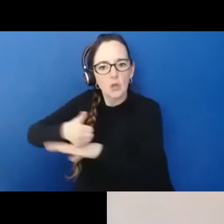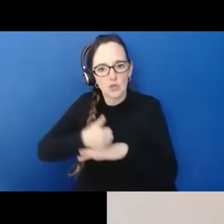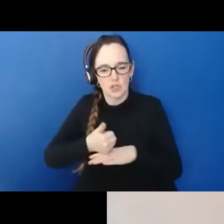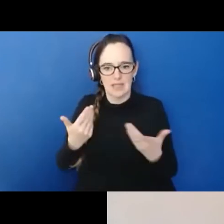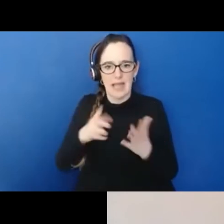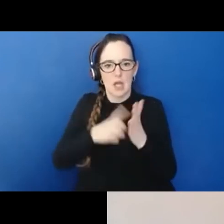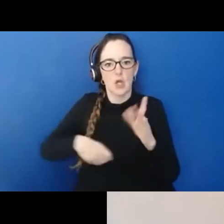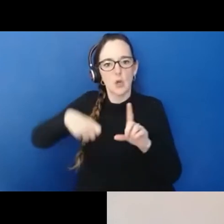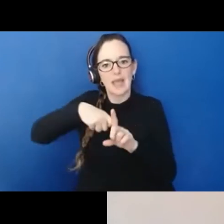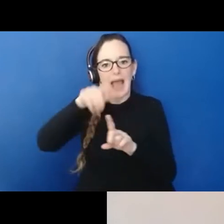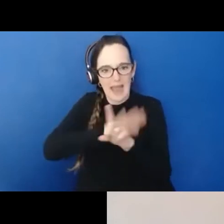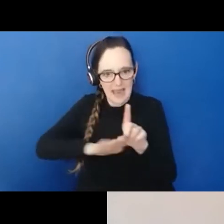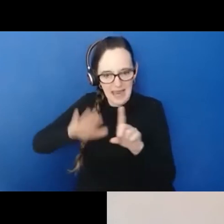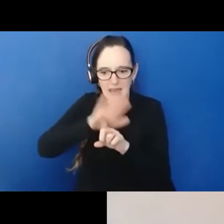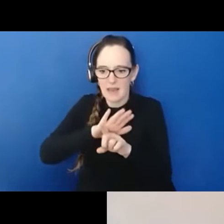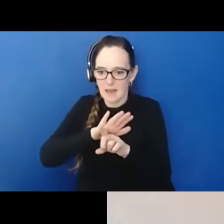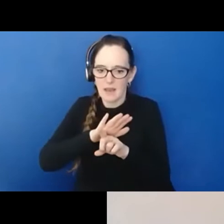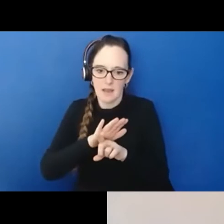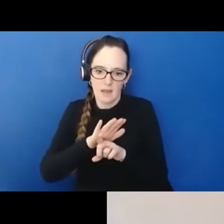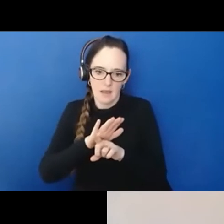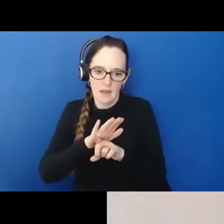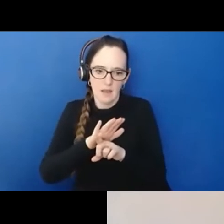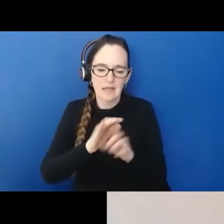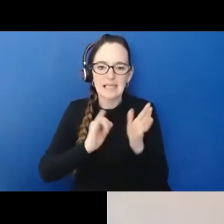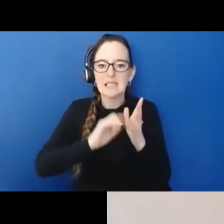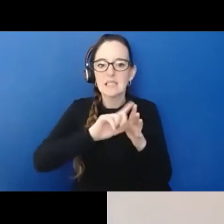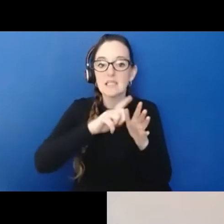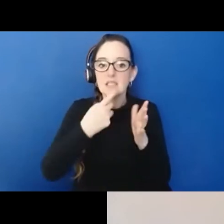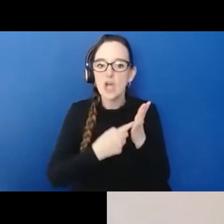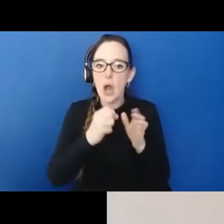with Ruth Catlow, Serpentine s research and development lab